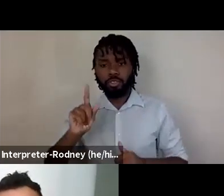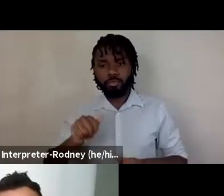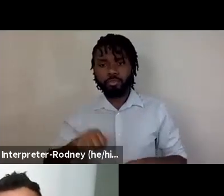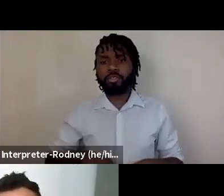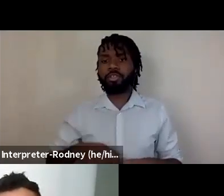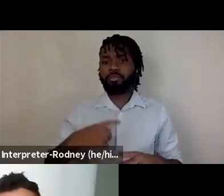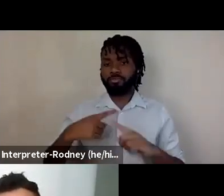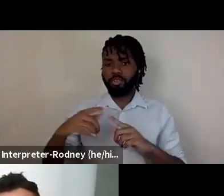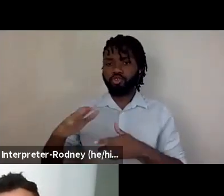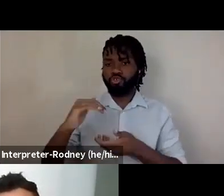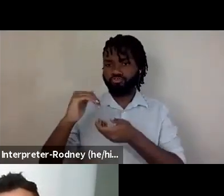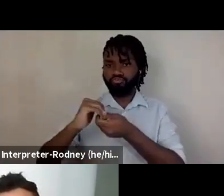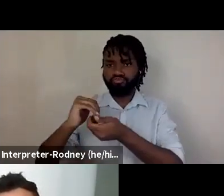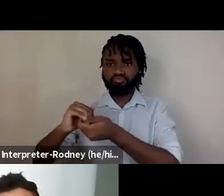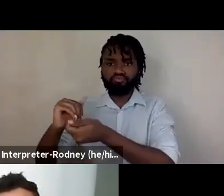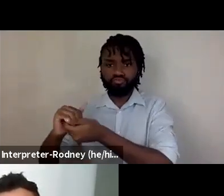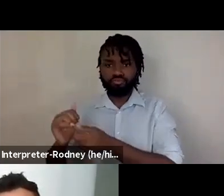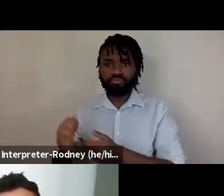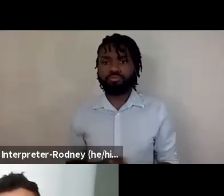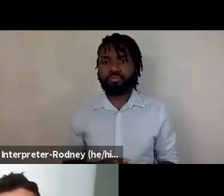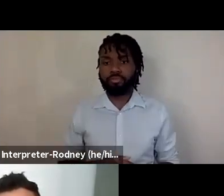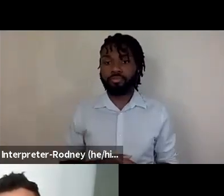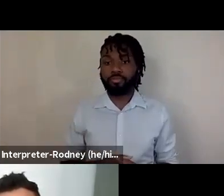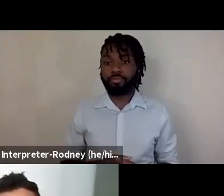Earlier this year Elliott Fukui,